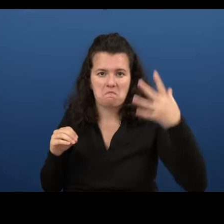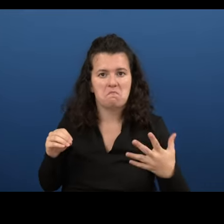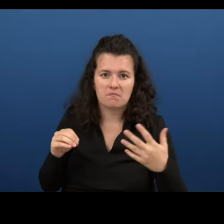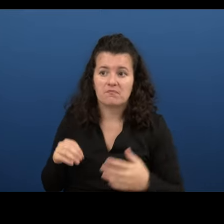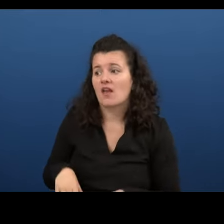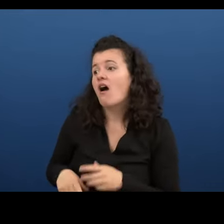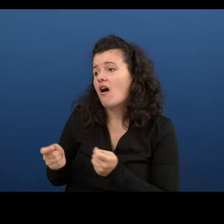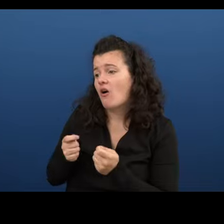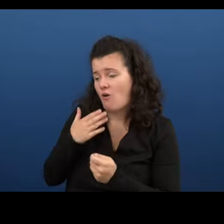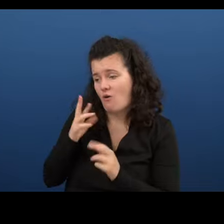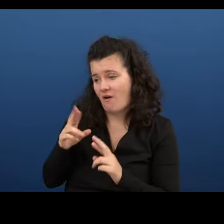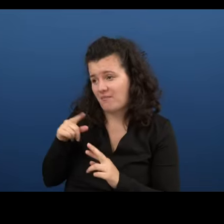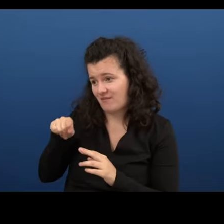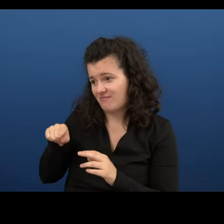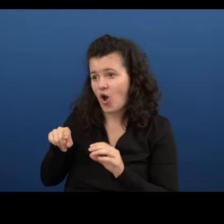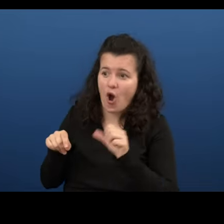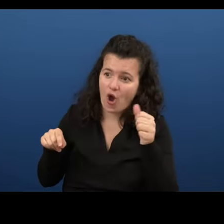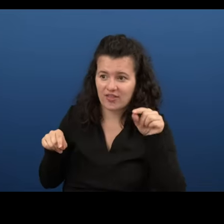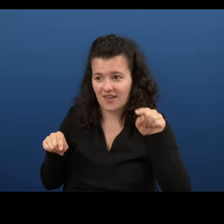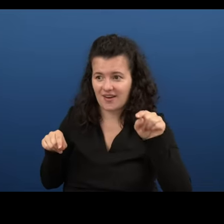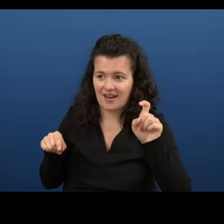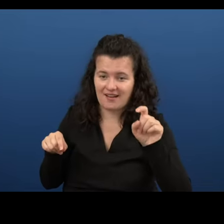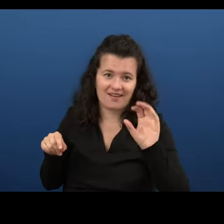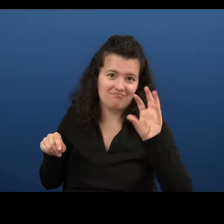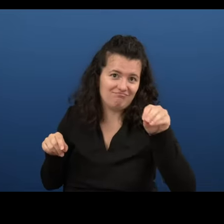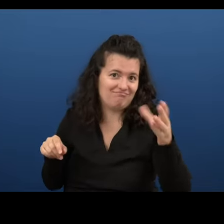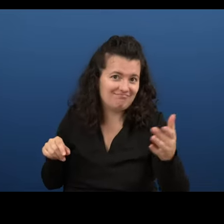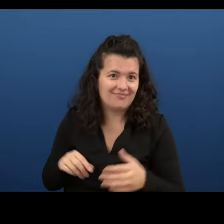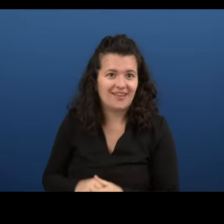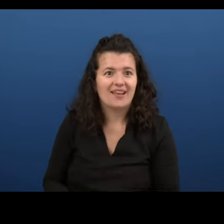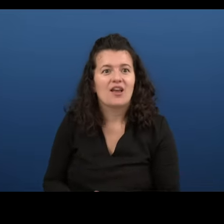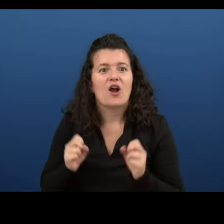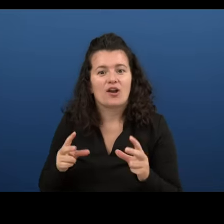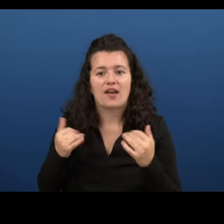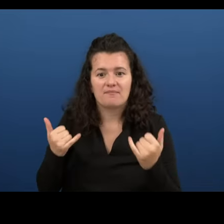11:31:12 Now, moving into the next session before we then afterwards break for lunch,